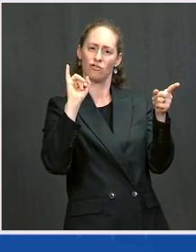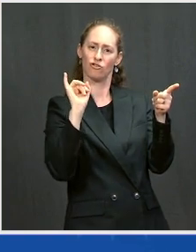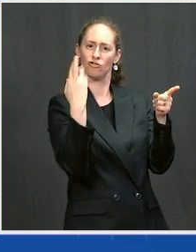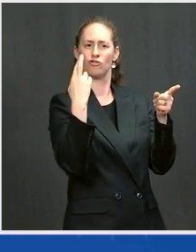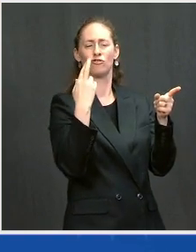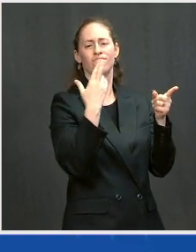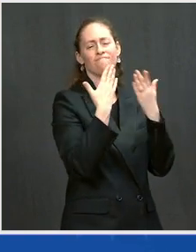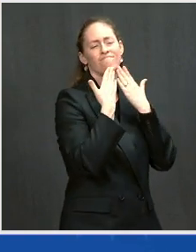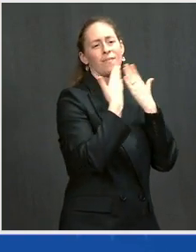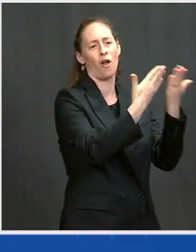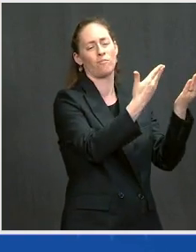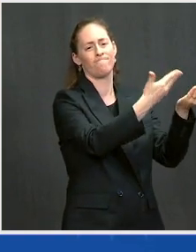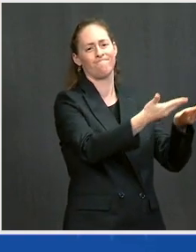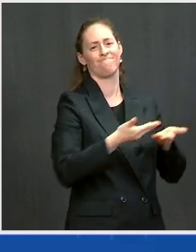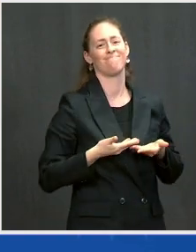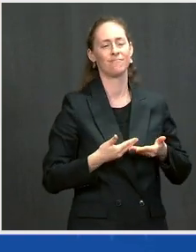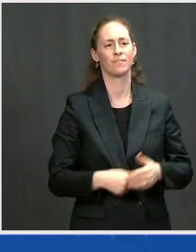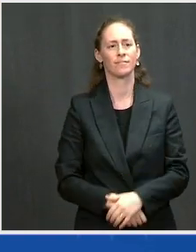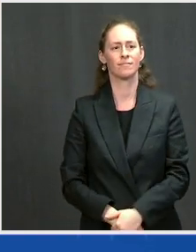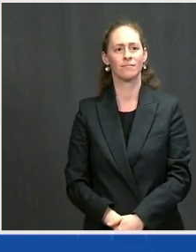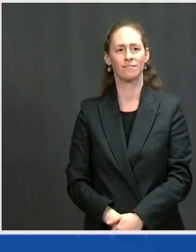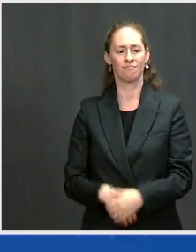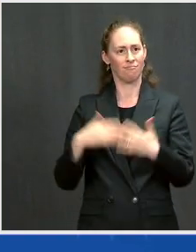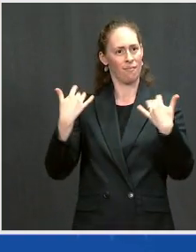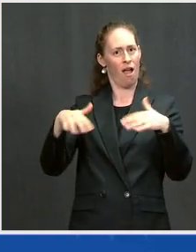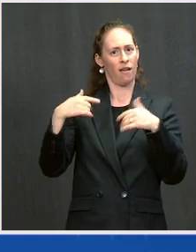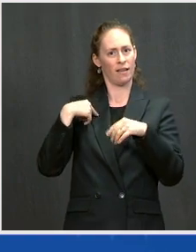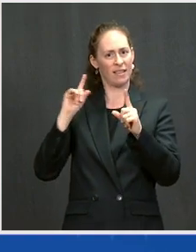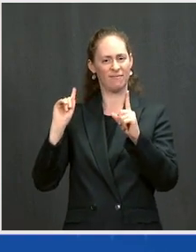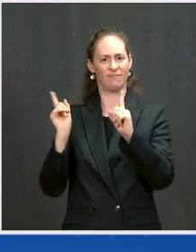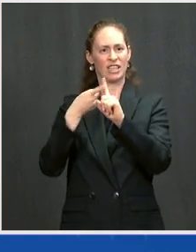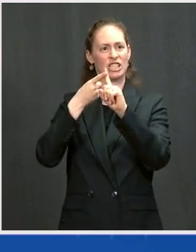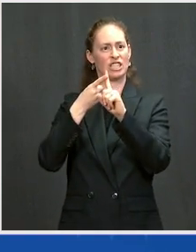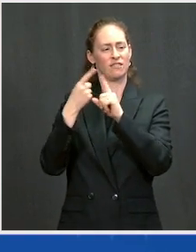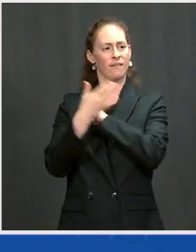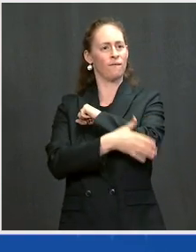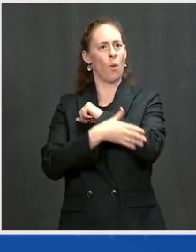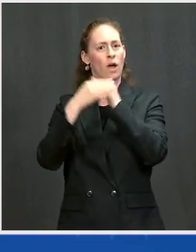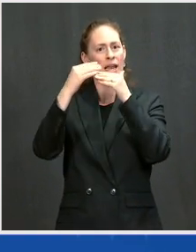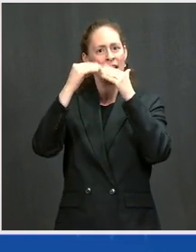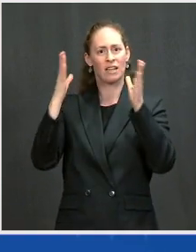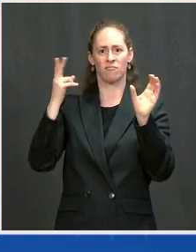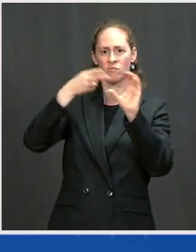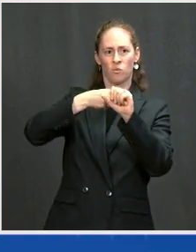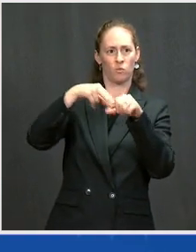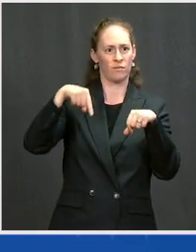to ever attend the ceremony of such kind as president of the Republic of Korea. It is a great honor and pleasure.